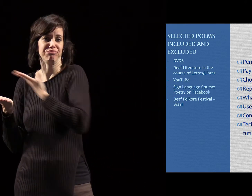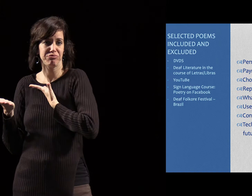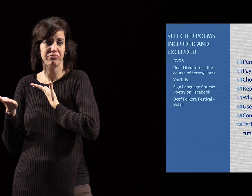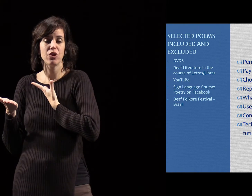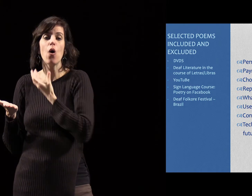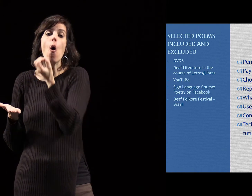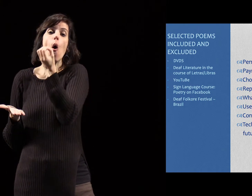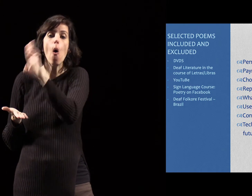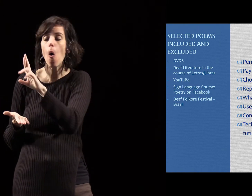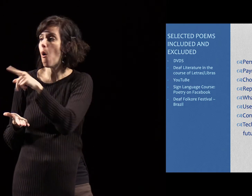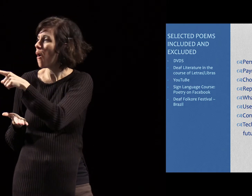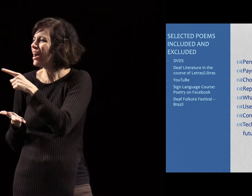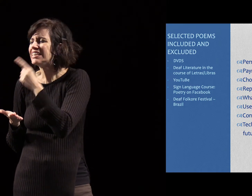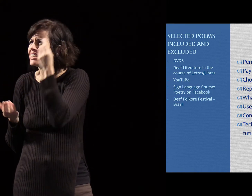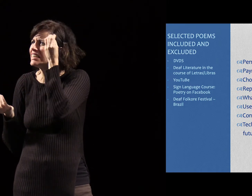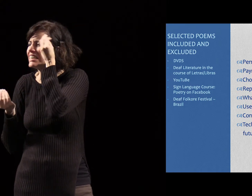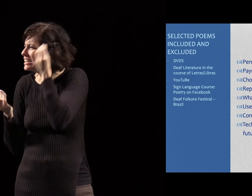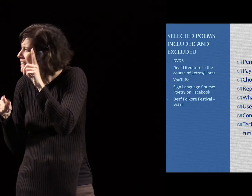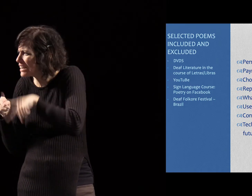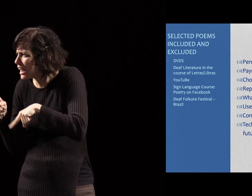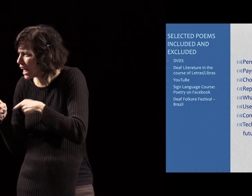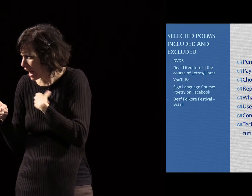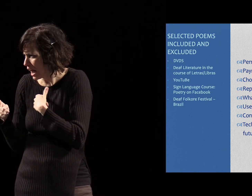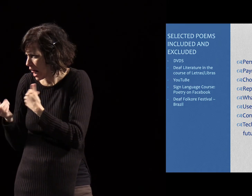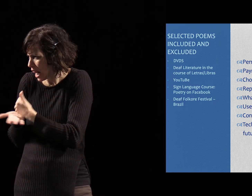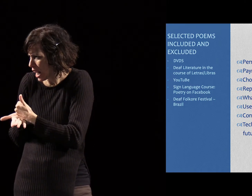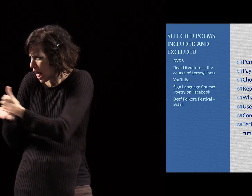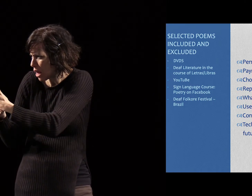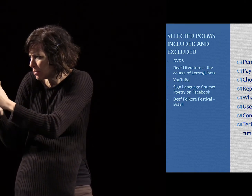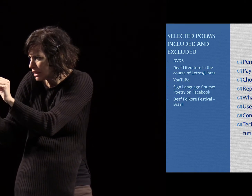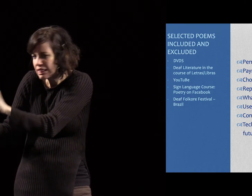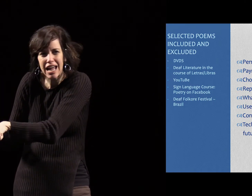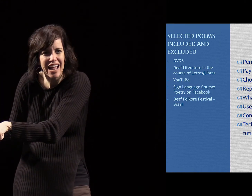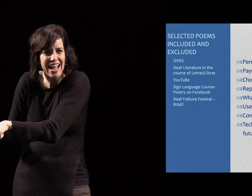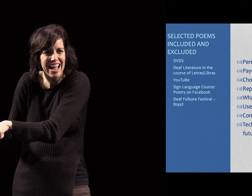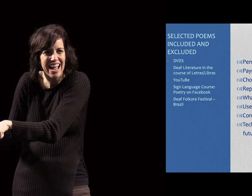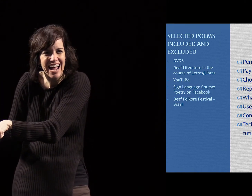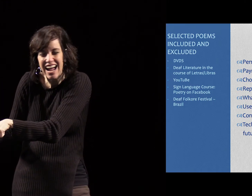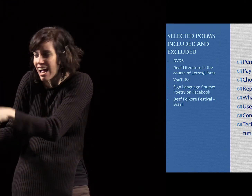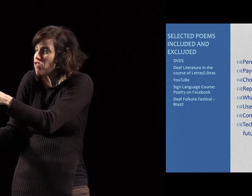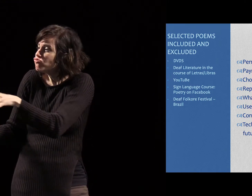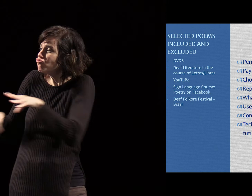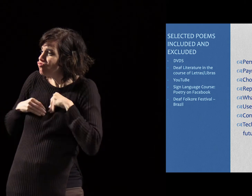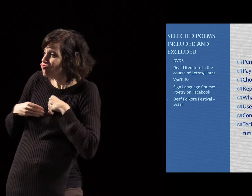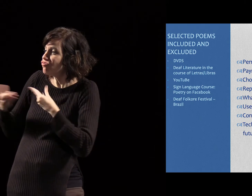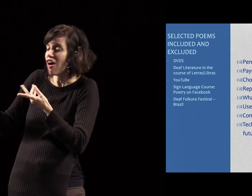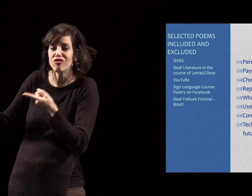or you can collaboratively come up with a title or subject.